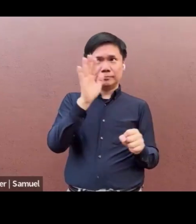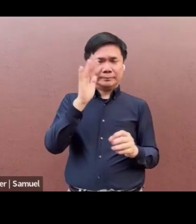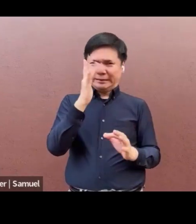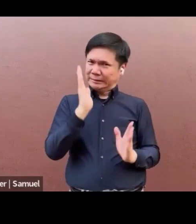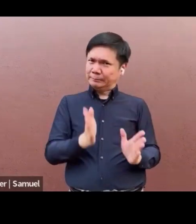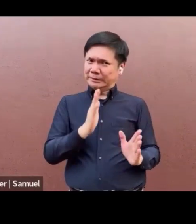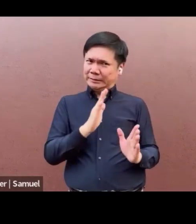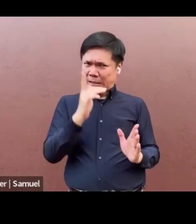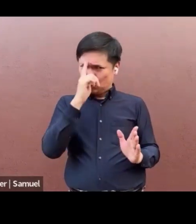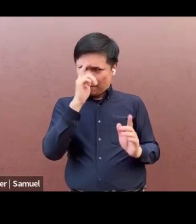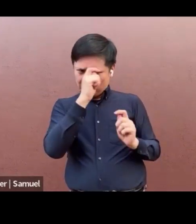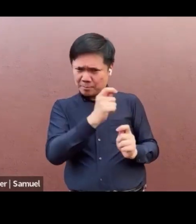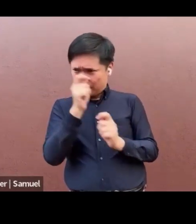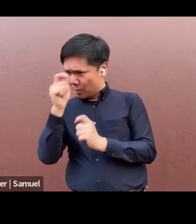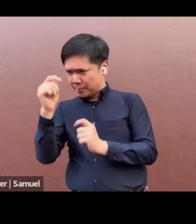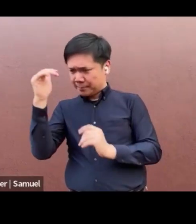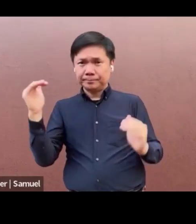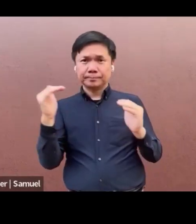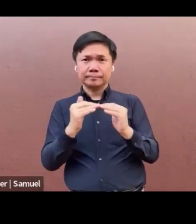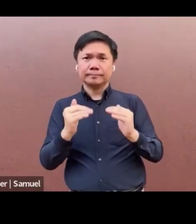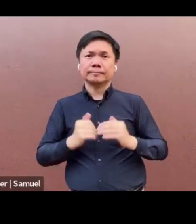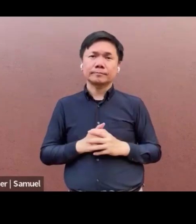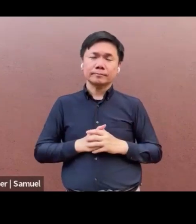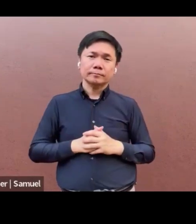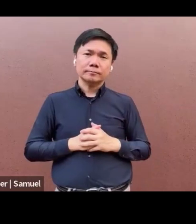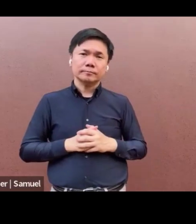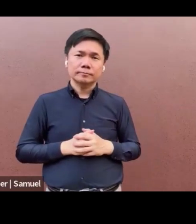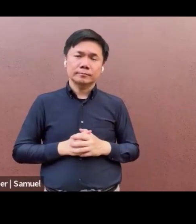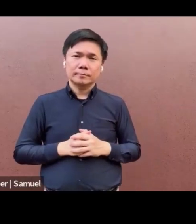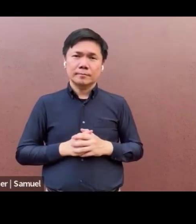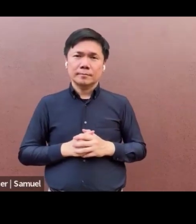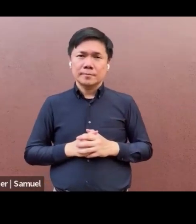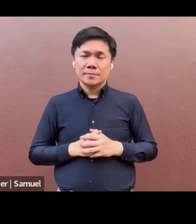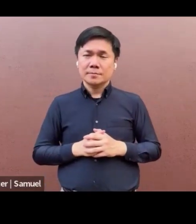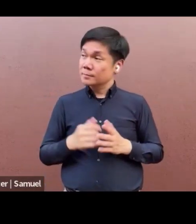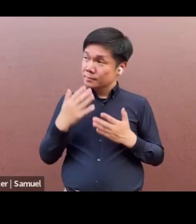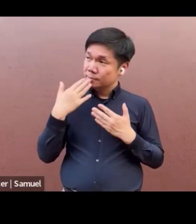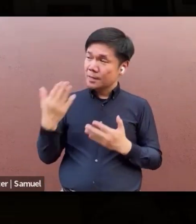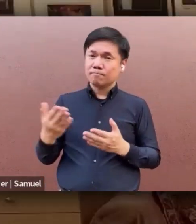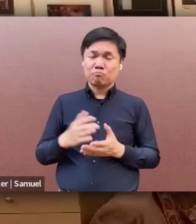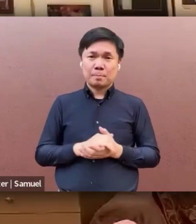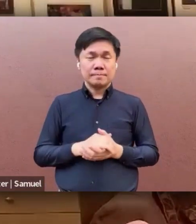furthered when you try and remove those points of data and preserve privacy. Thank you. It's Vint.